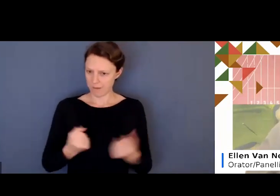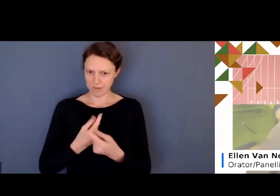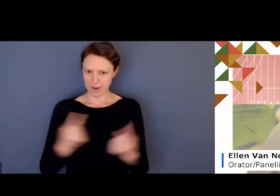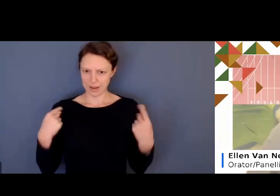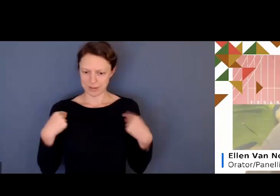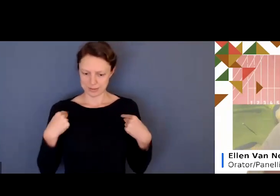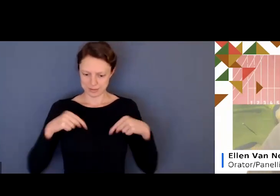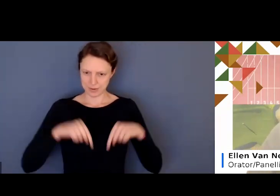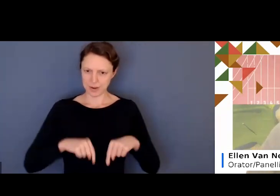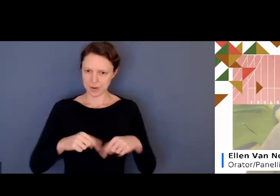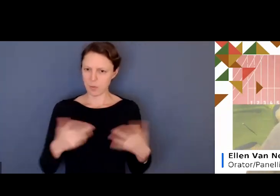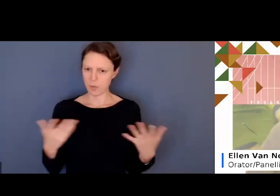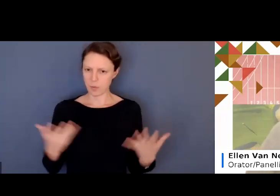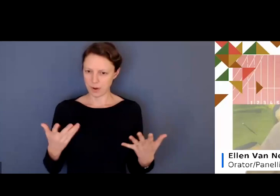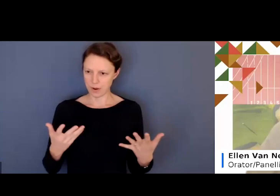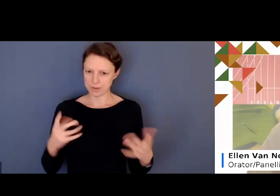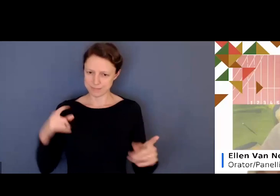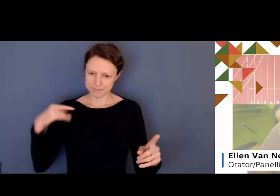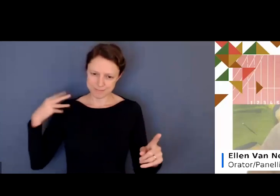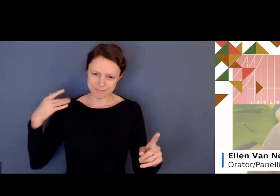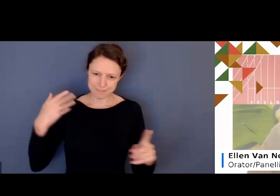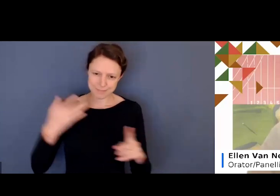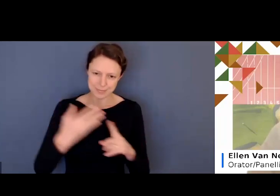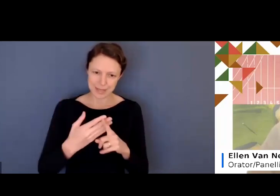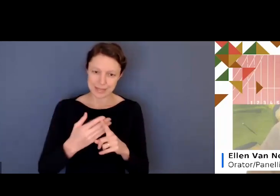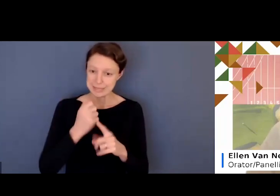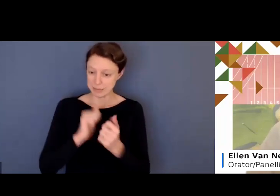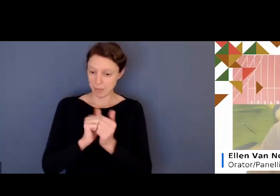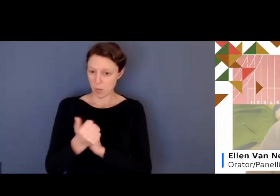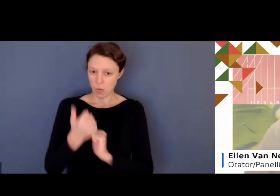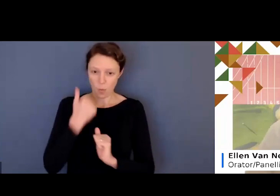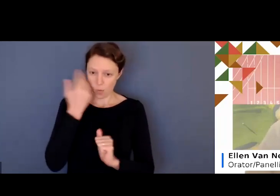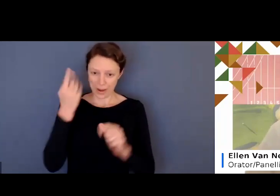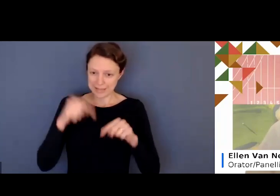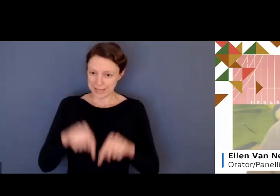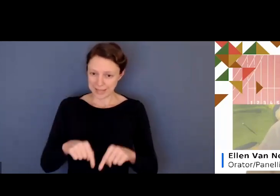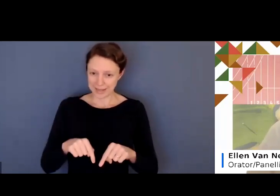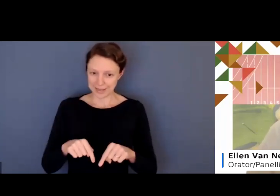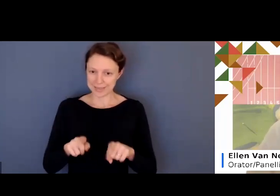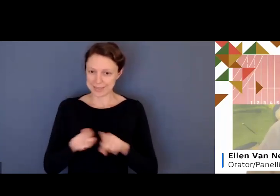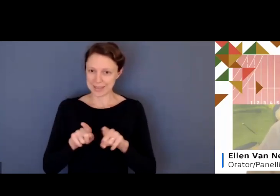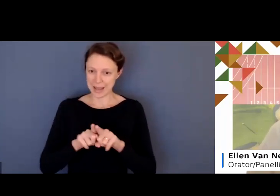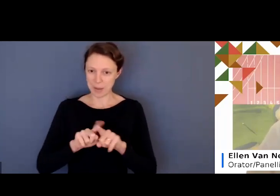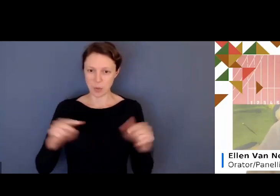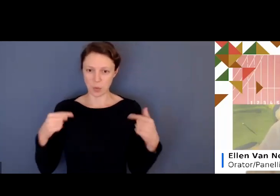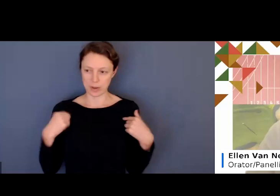where sport has always been here and always will be. Just as we as First Nations peoples